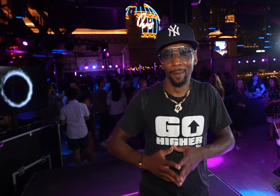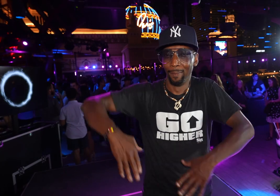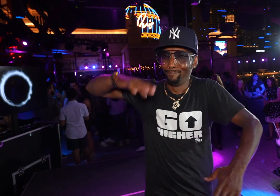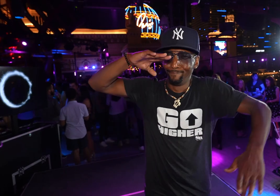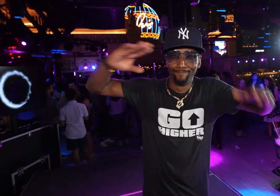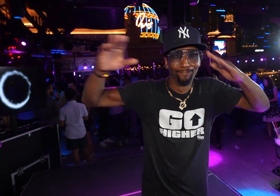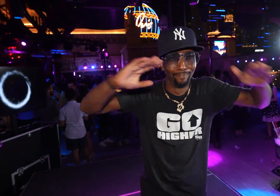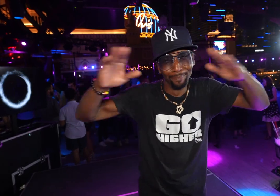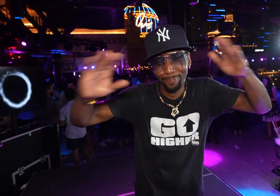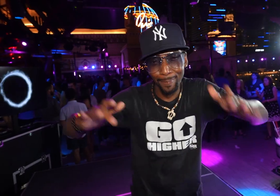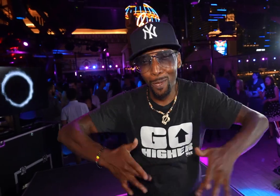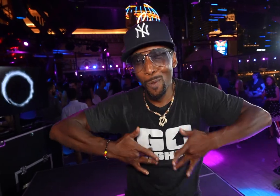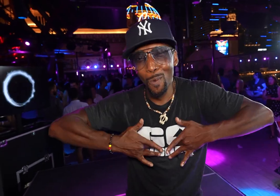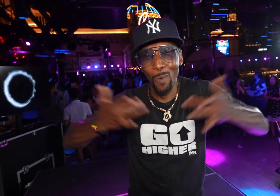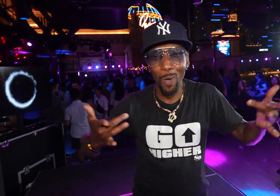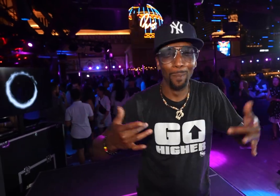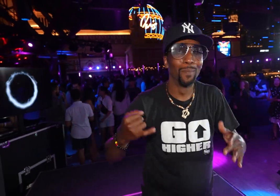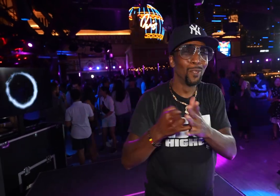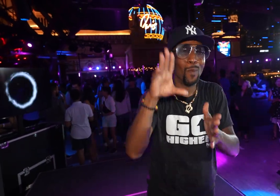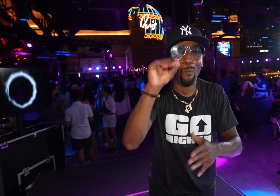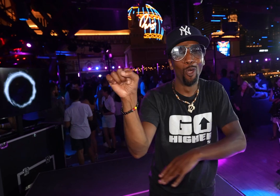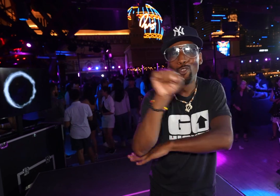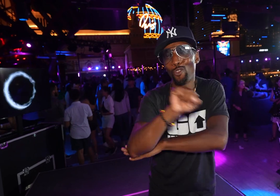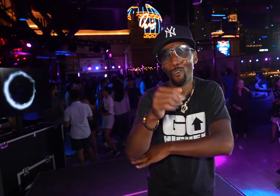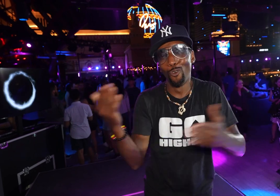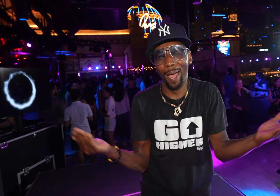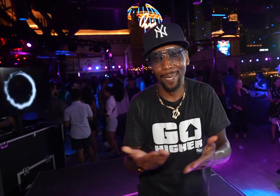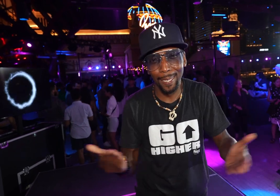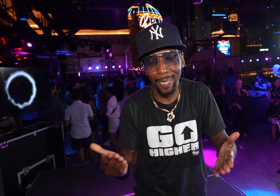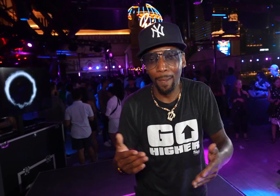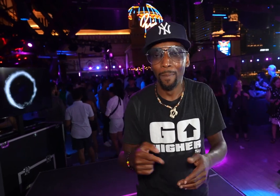What's up y'all, its your boy Sho Roc here.